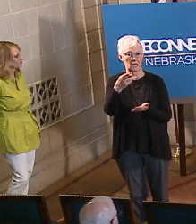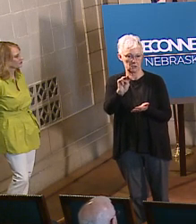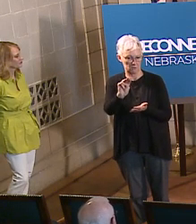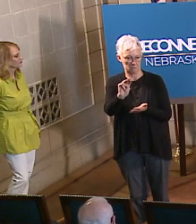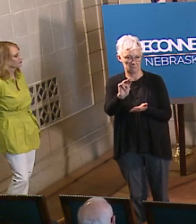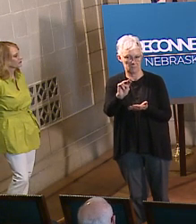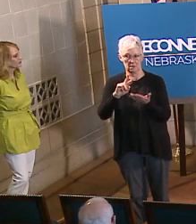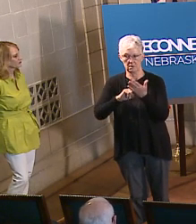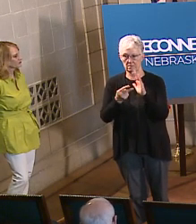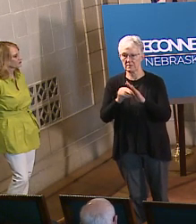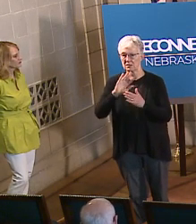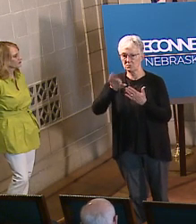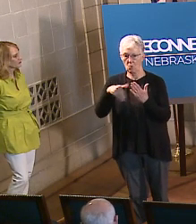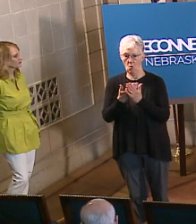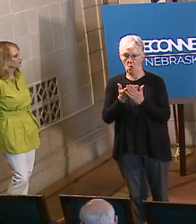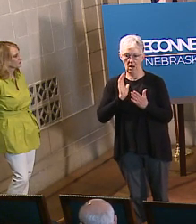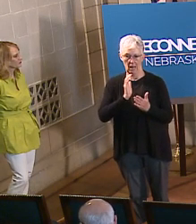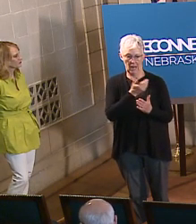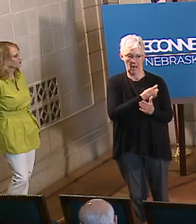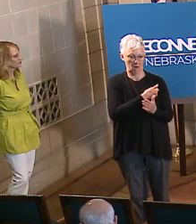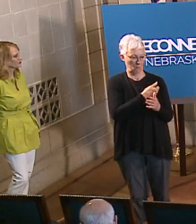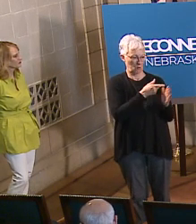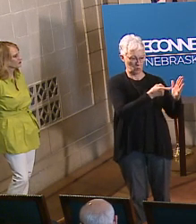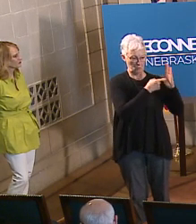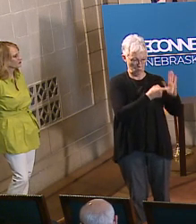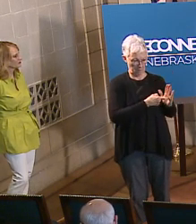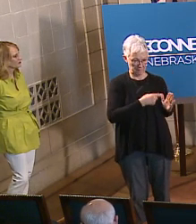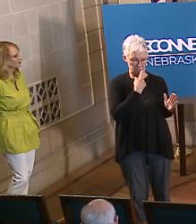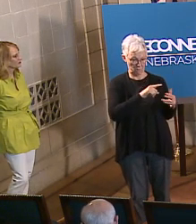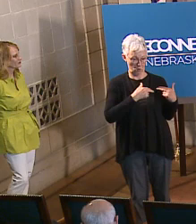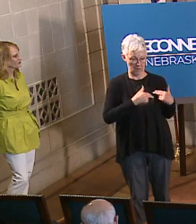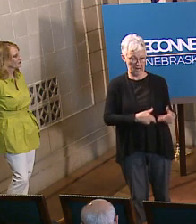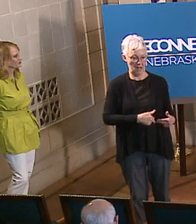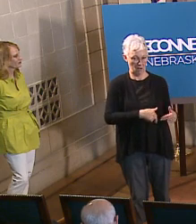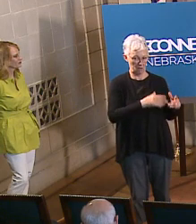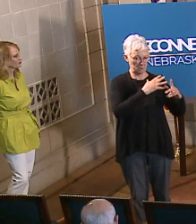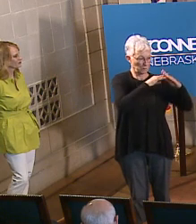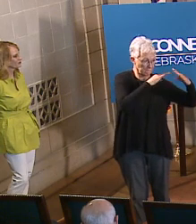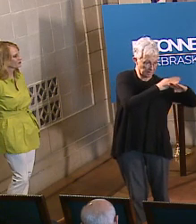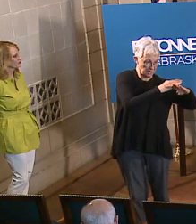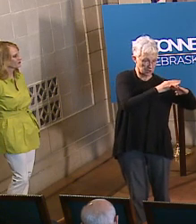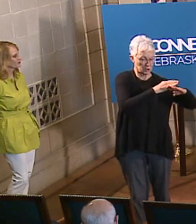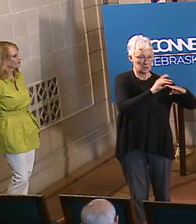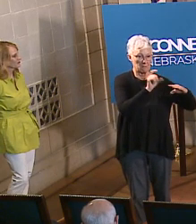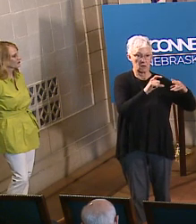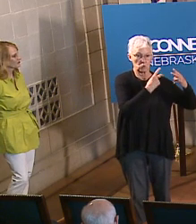THEN WE WILL BE ISSUING A D.H.M.